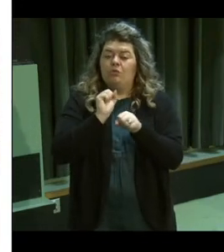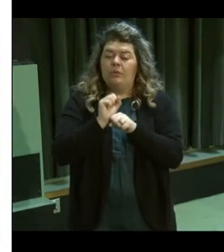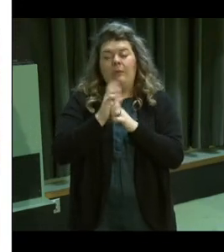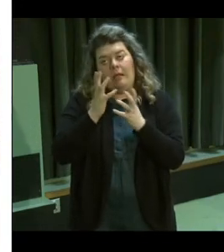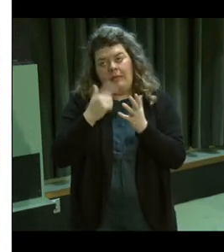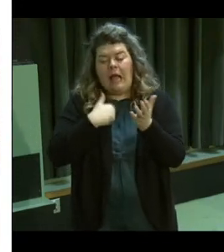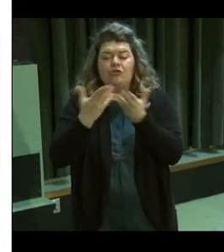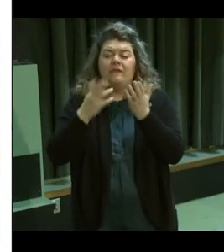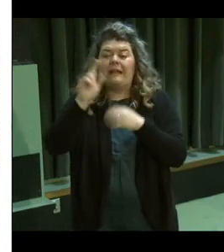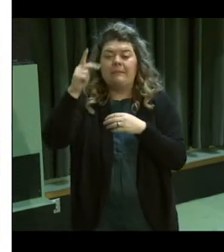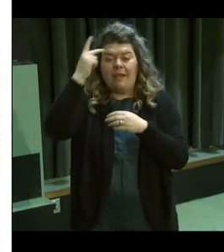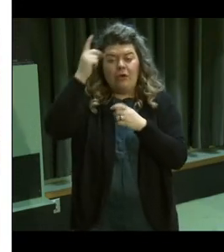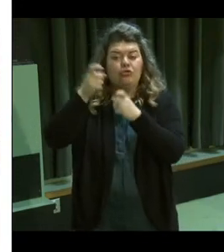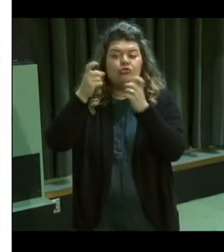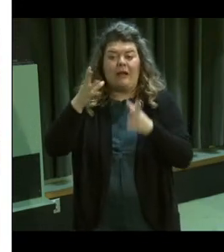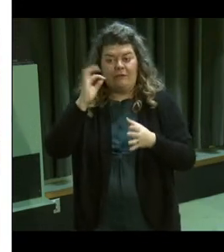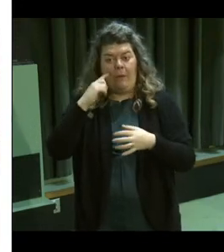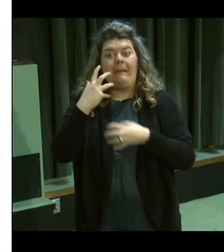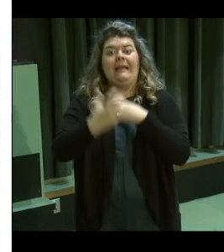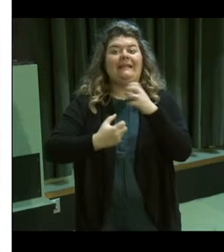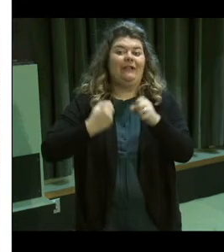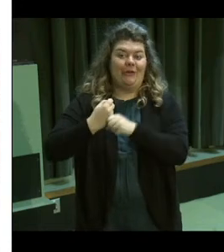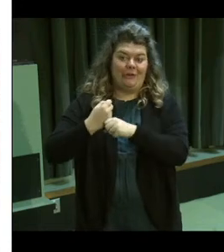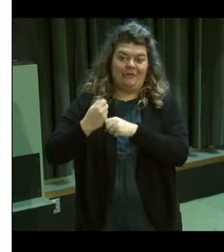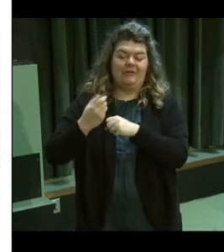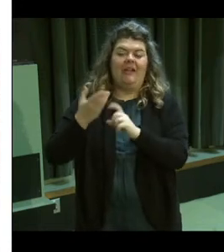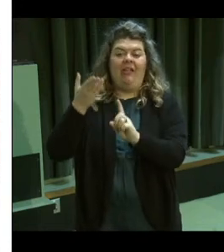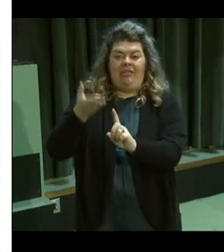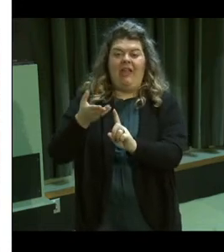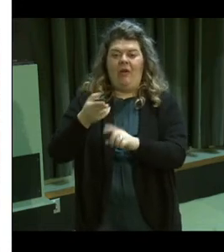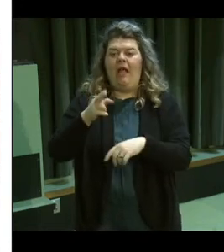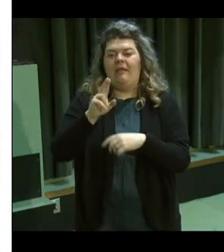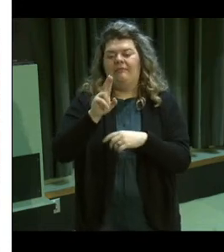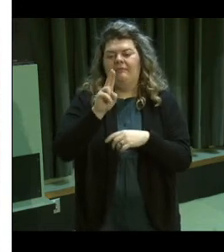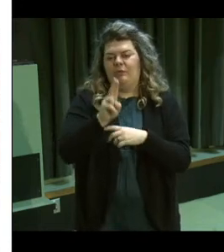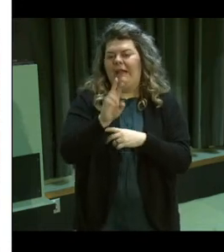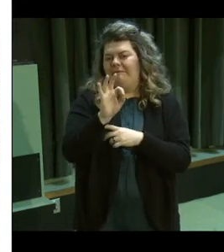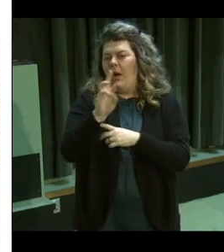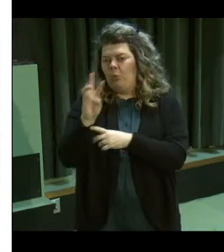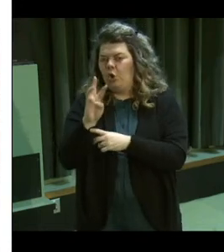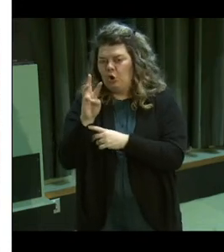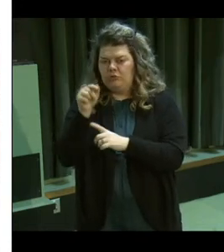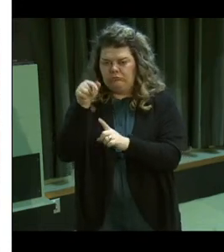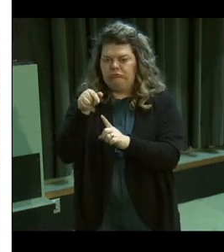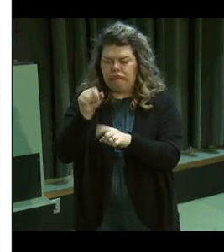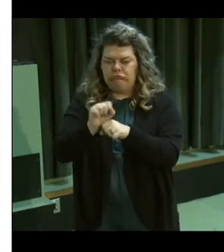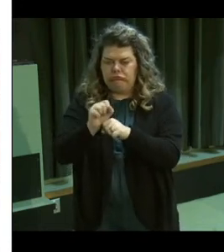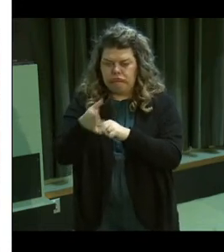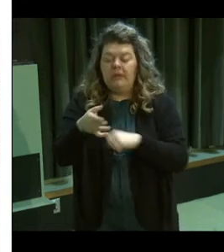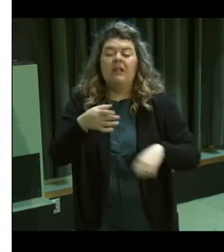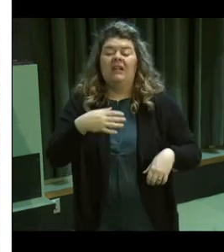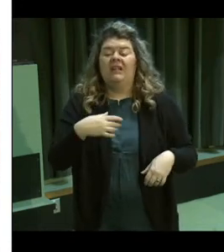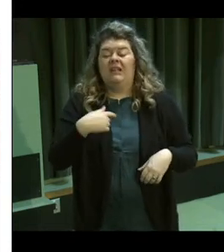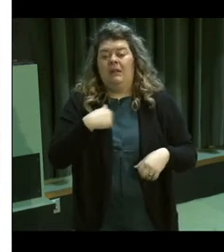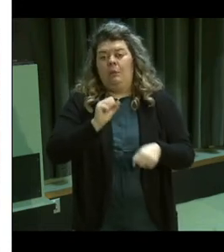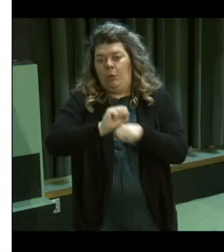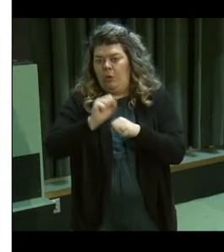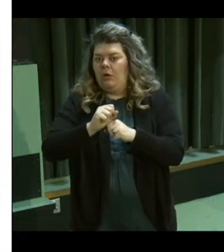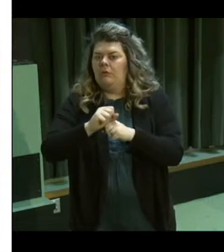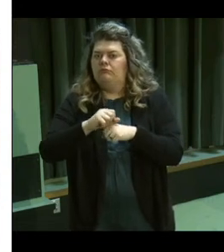I served as political director for many years at, at the United